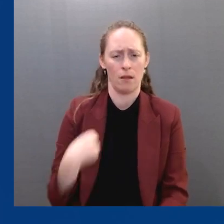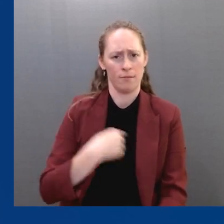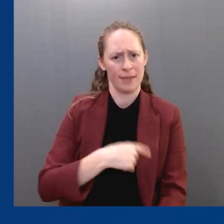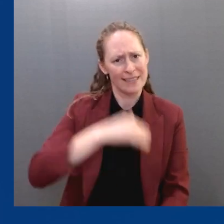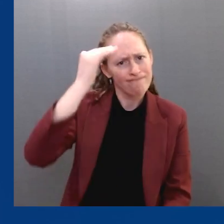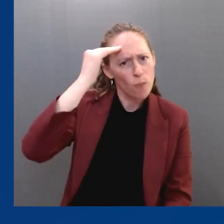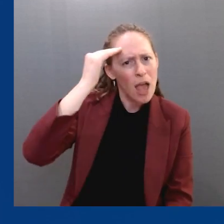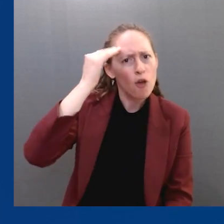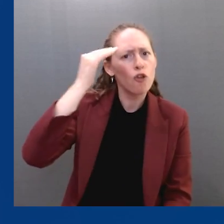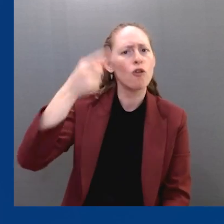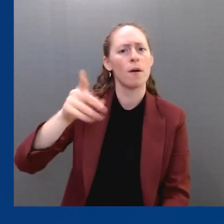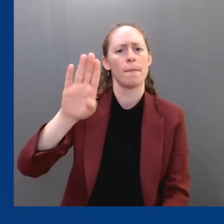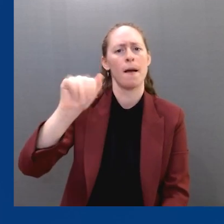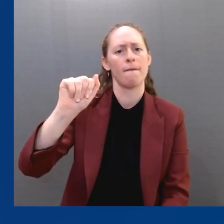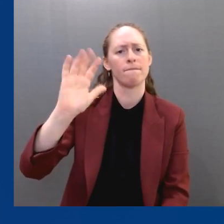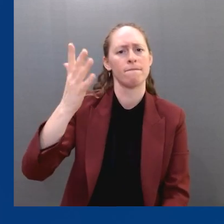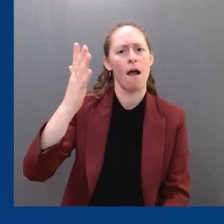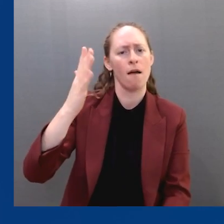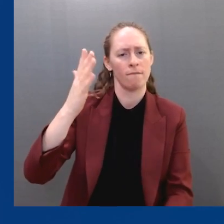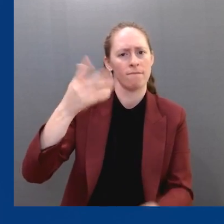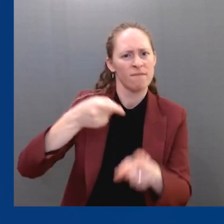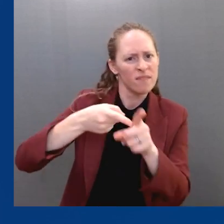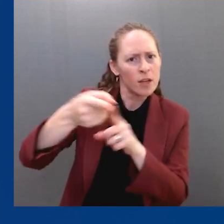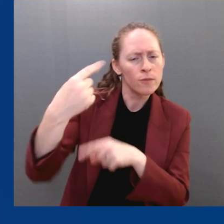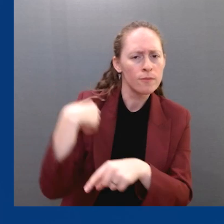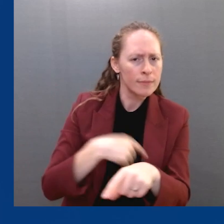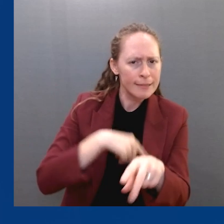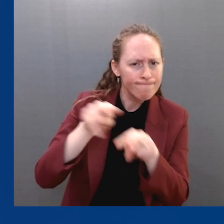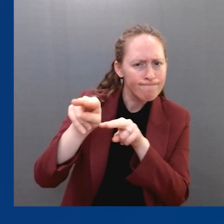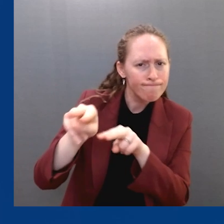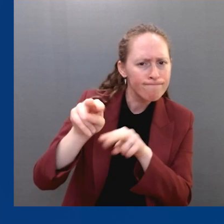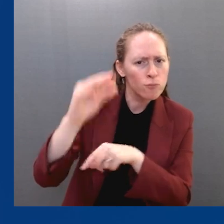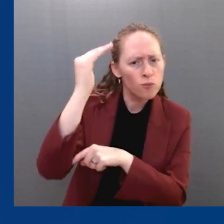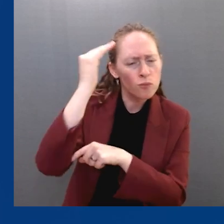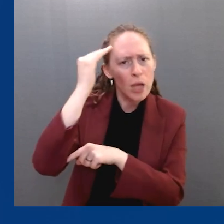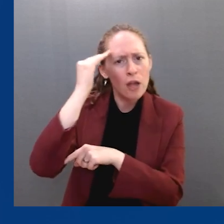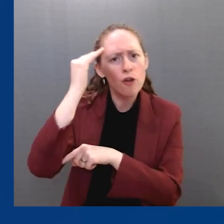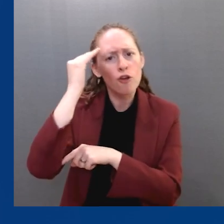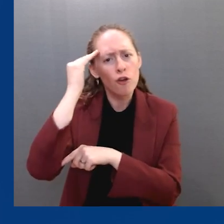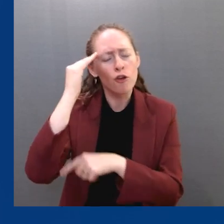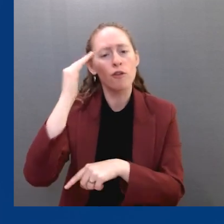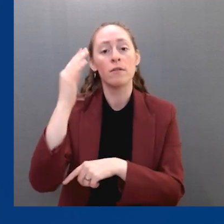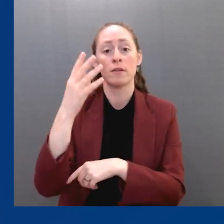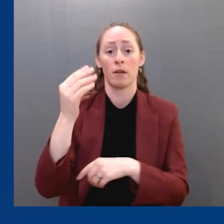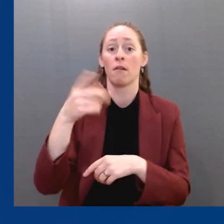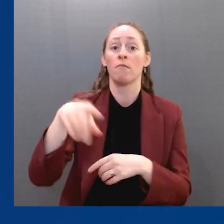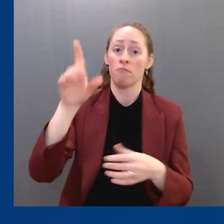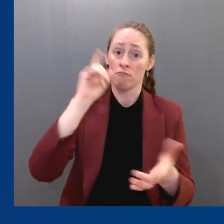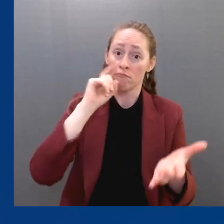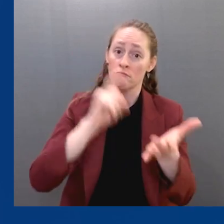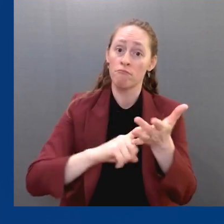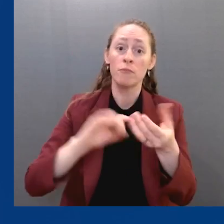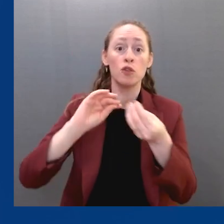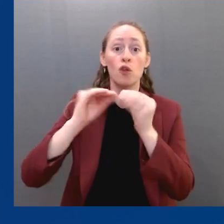and deaths have remained relatively low based on the level of infections. That's not by coincidence, by the way.